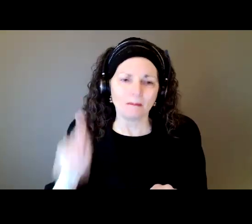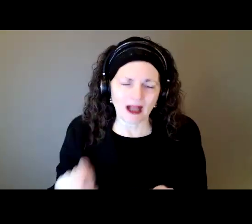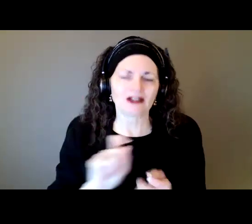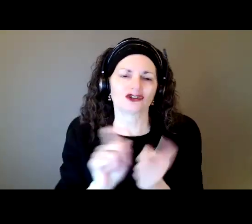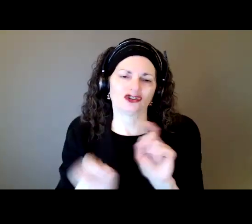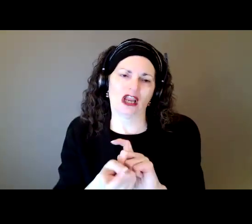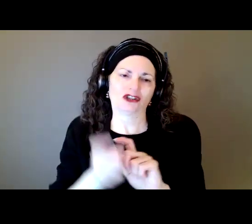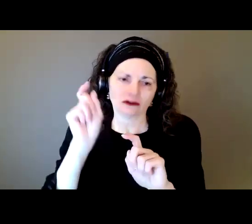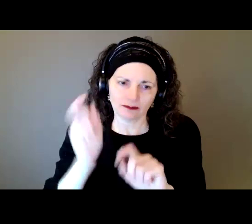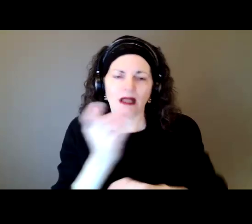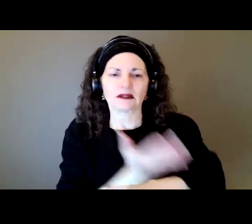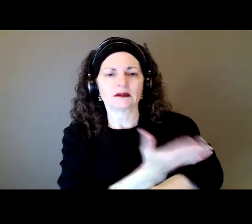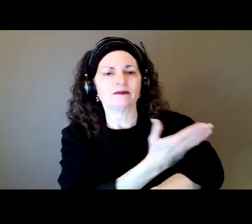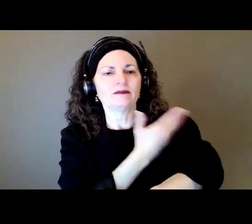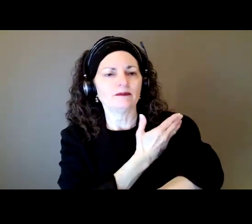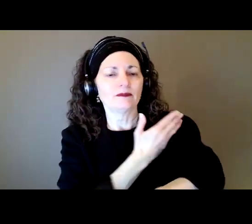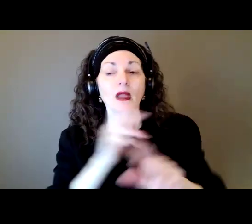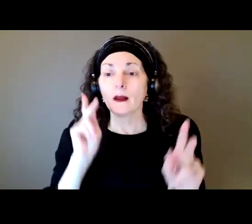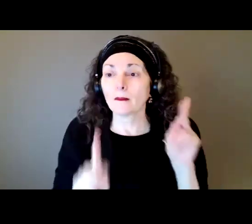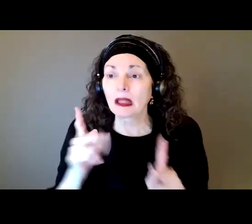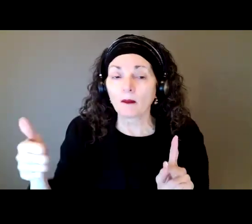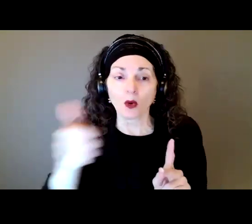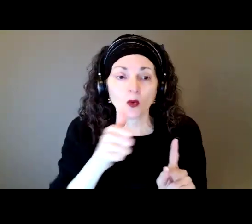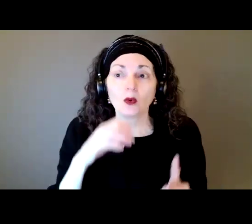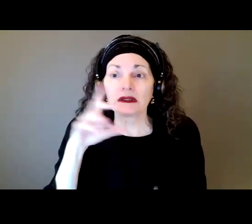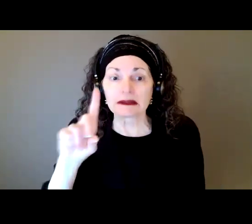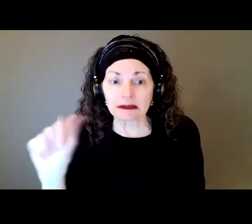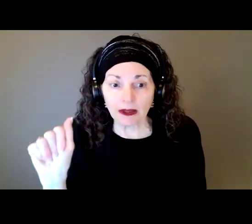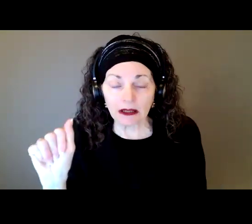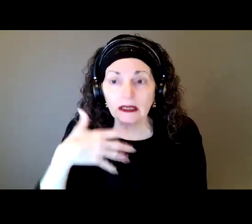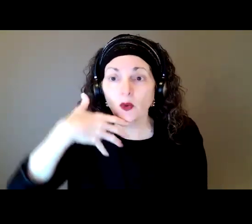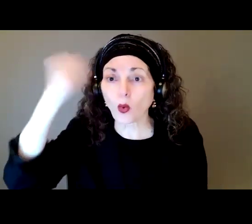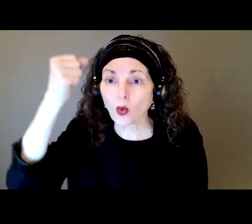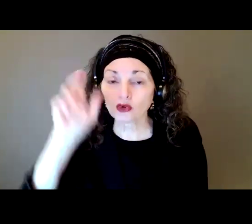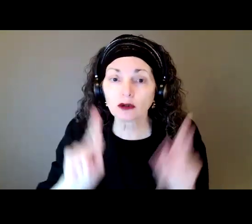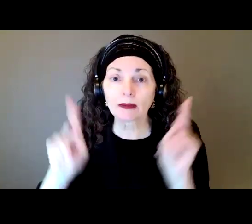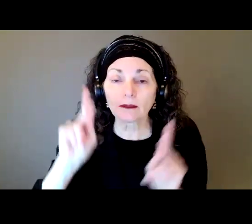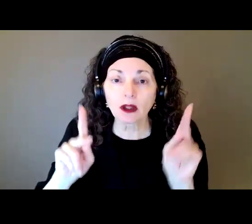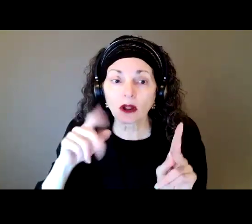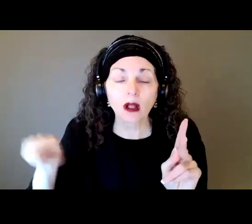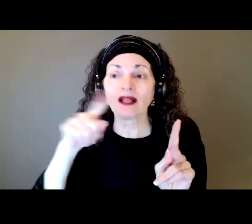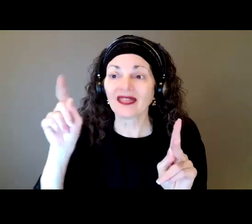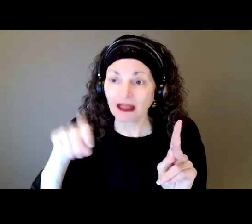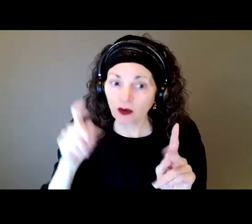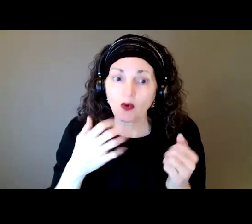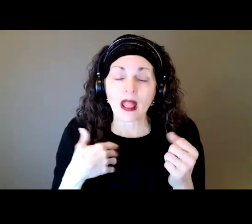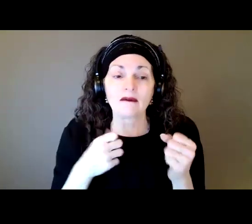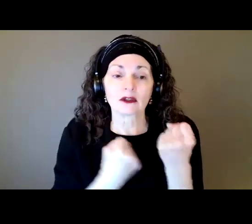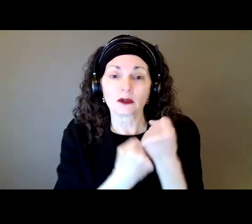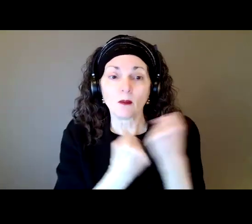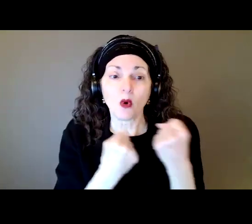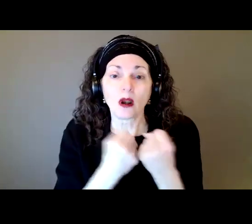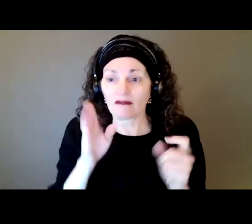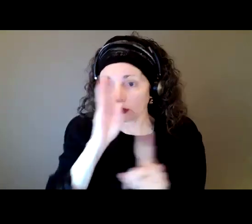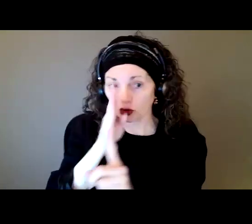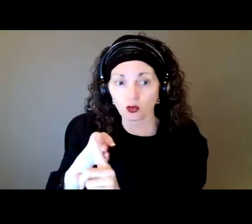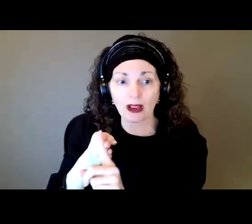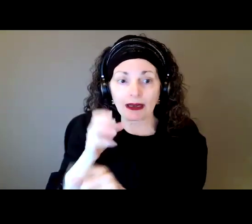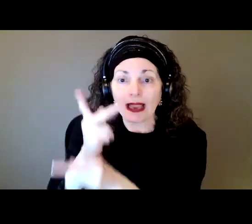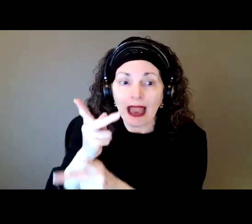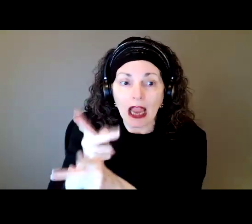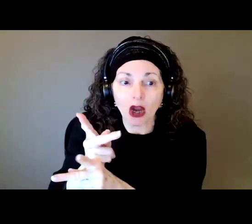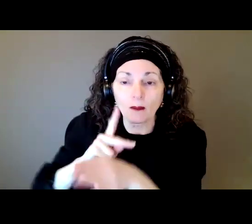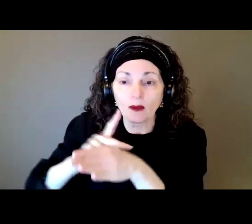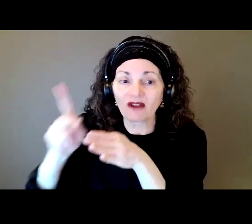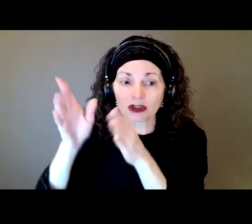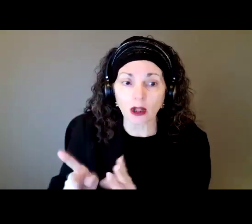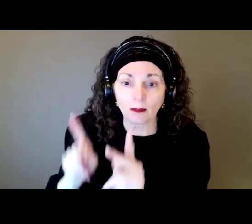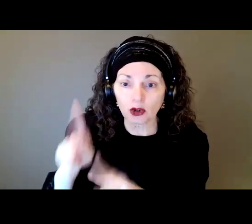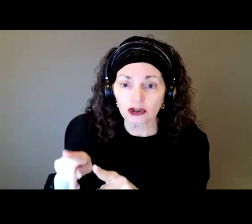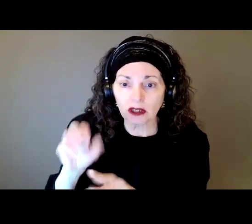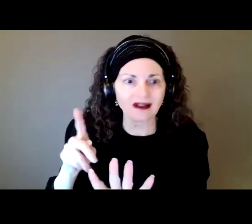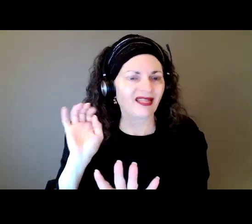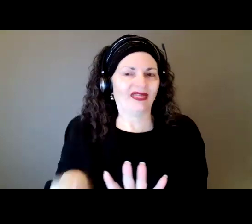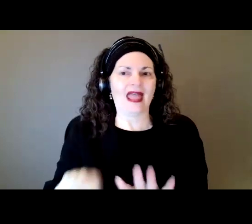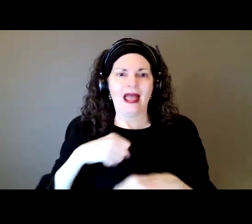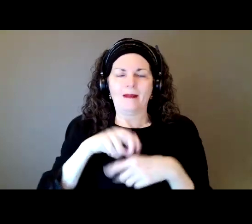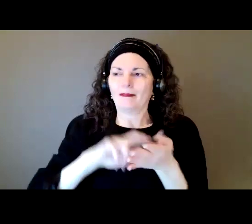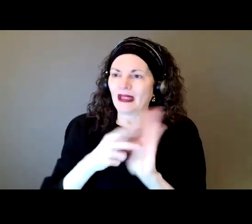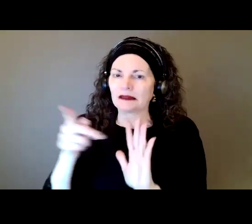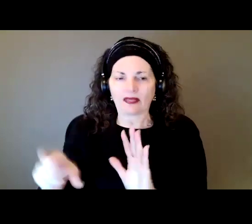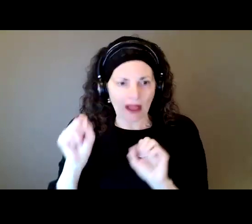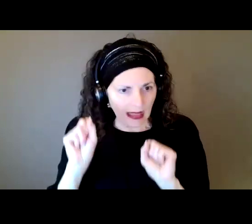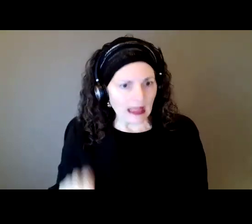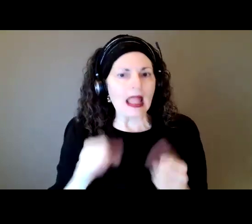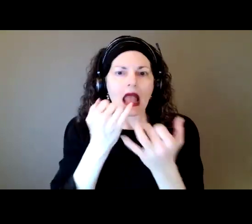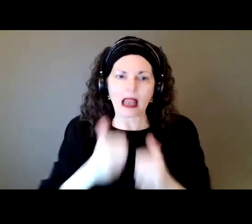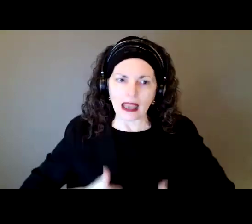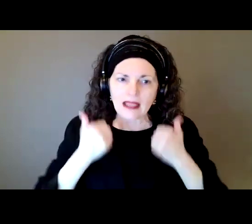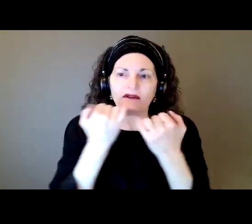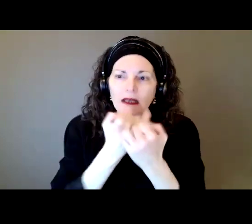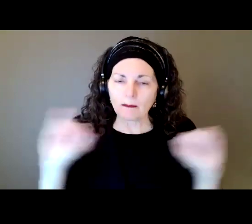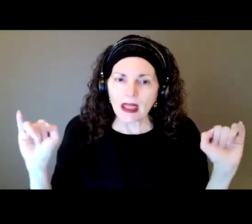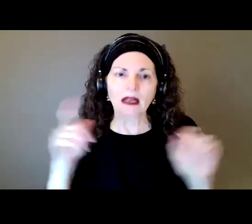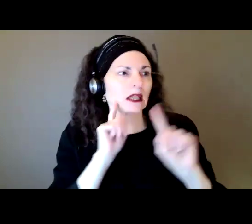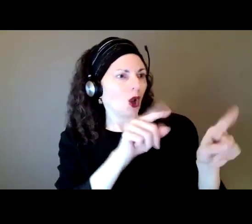For so many people with disabilities and older adults, the difference between having the support of a direct care professional or not is the difference between living independently, going to work, and fully participating in their community or not.